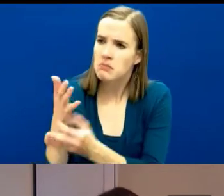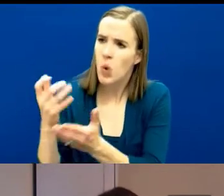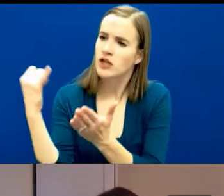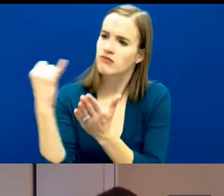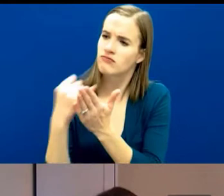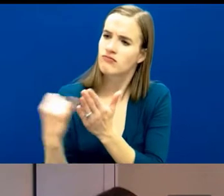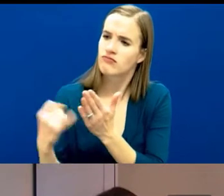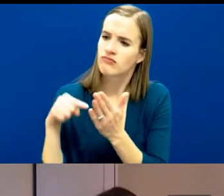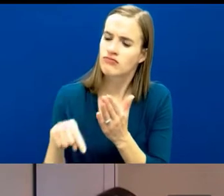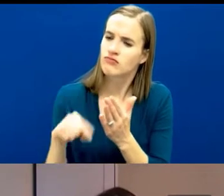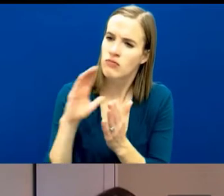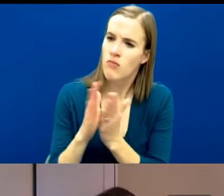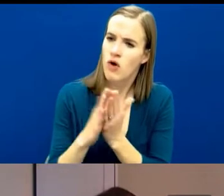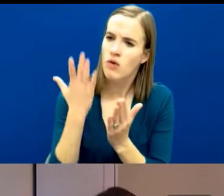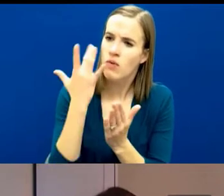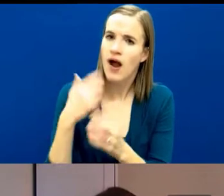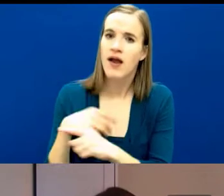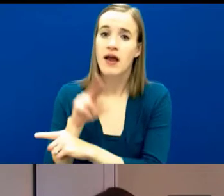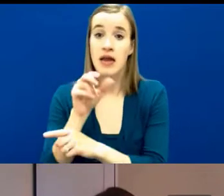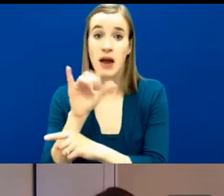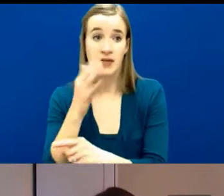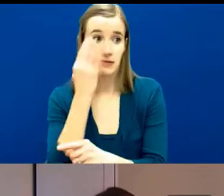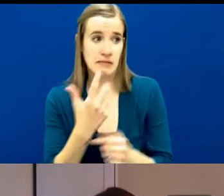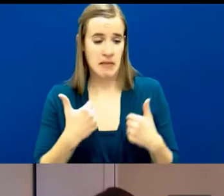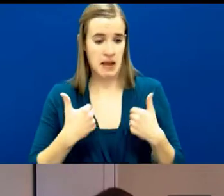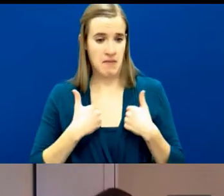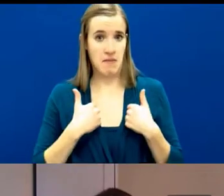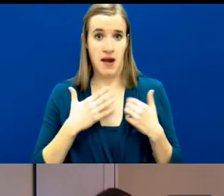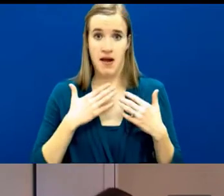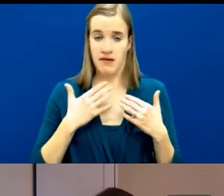and he expects to be in a wheelchair permanently within a very few years. And